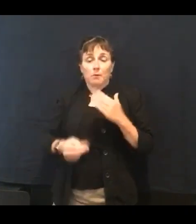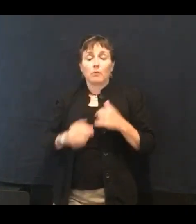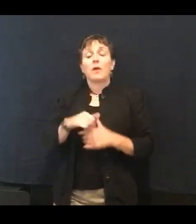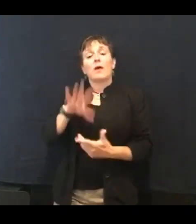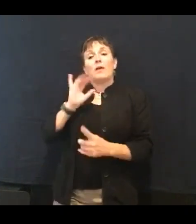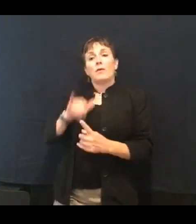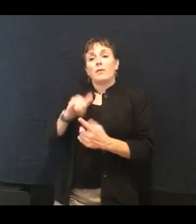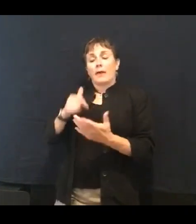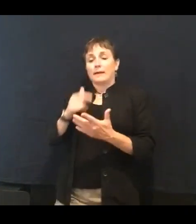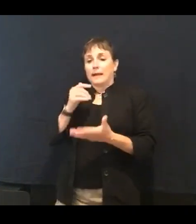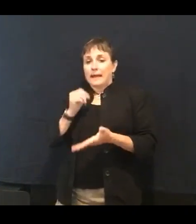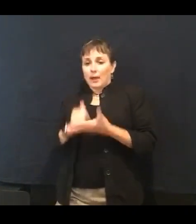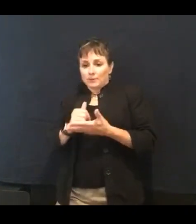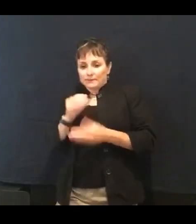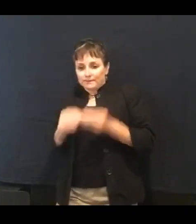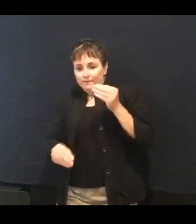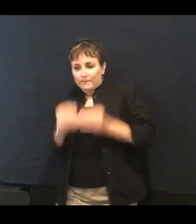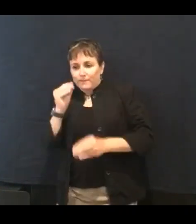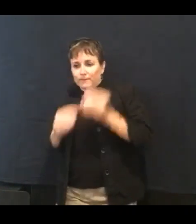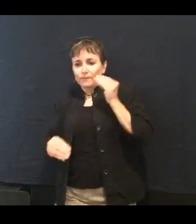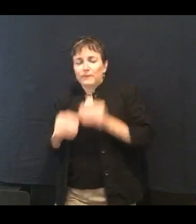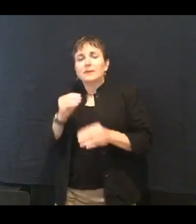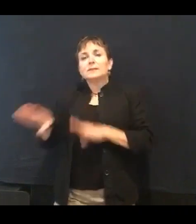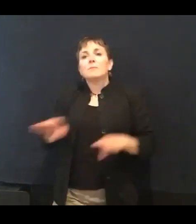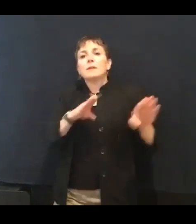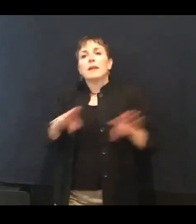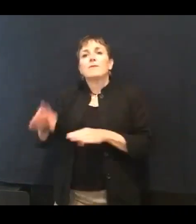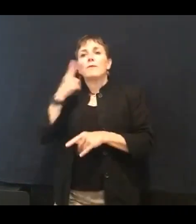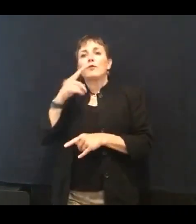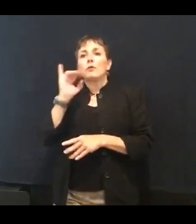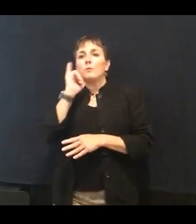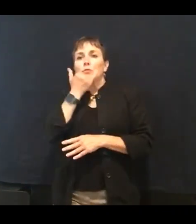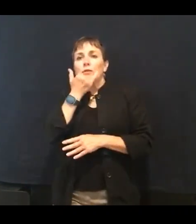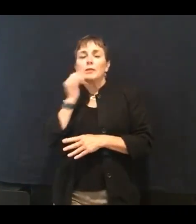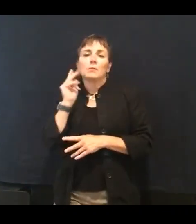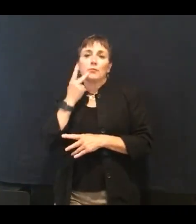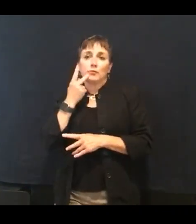the dysfunctional behavior of the mutated protein by stabilizing it and helping